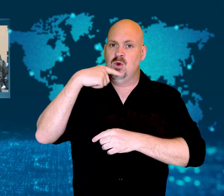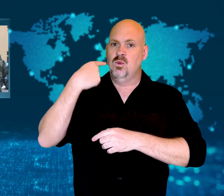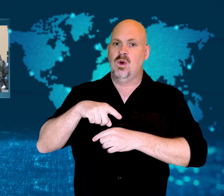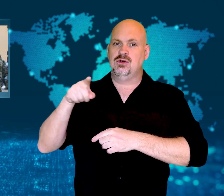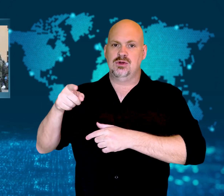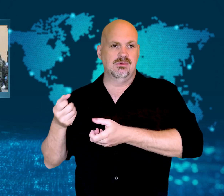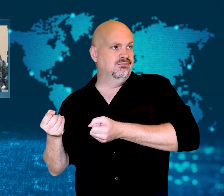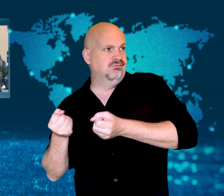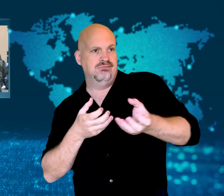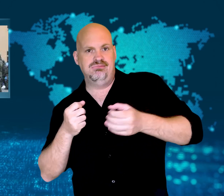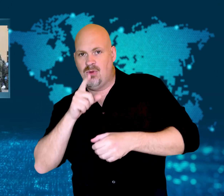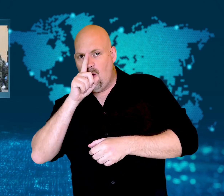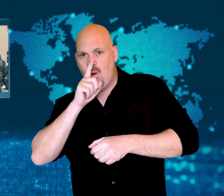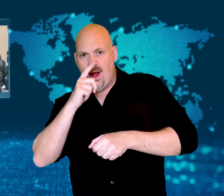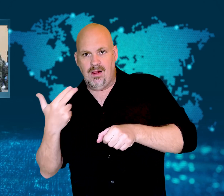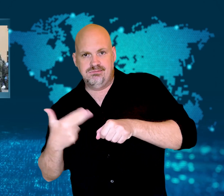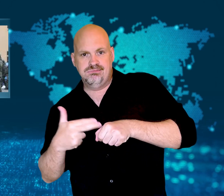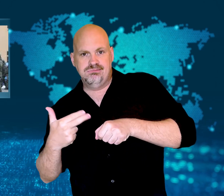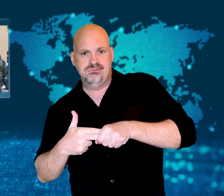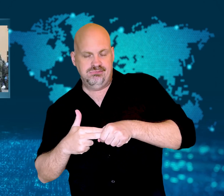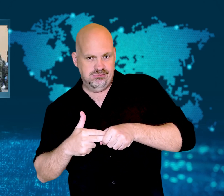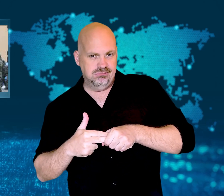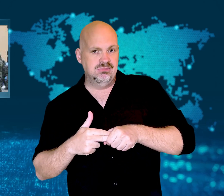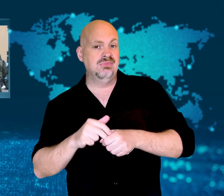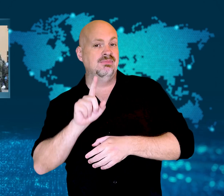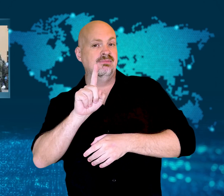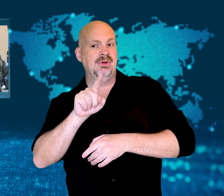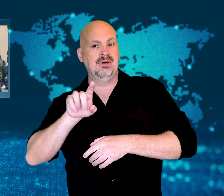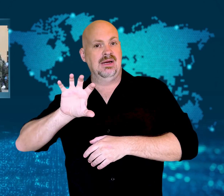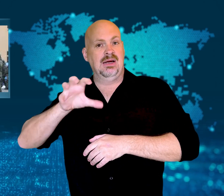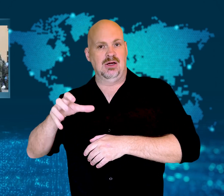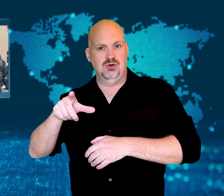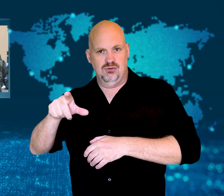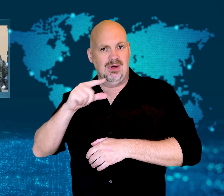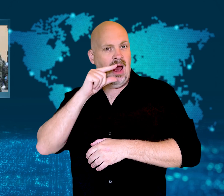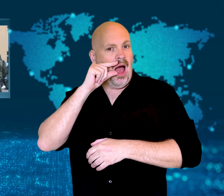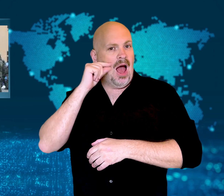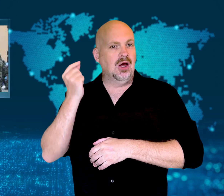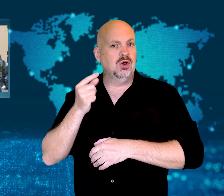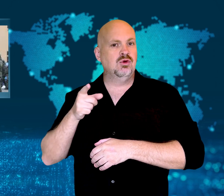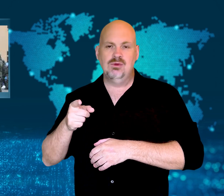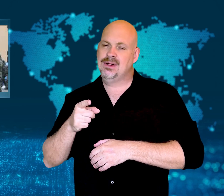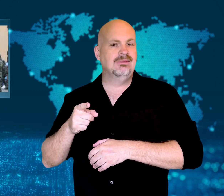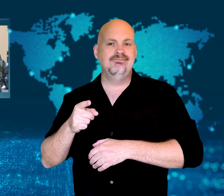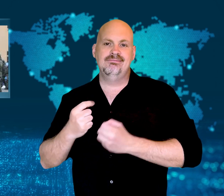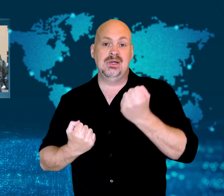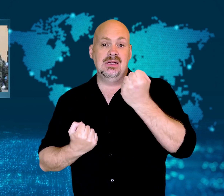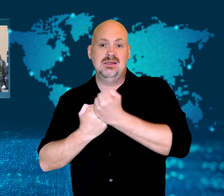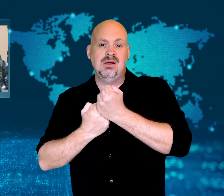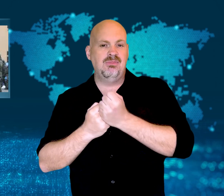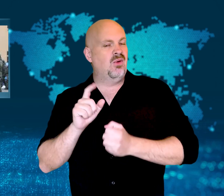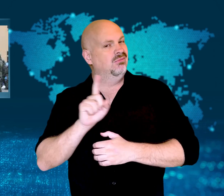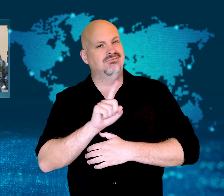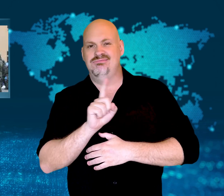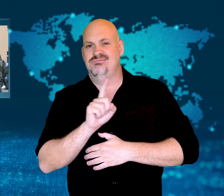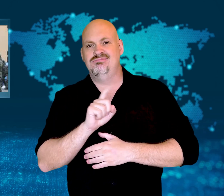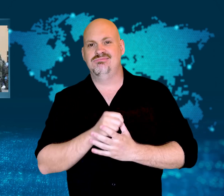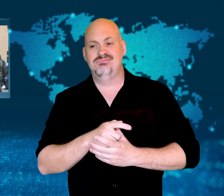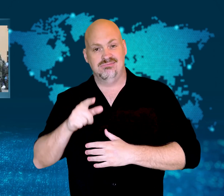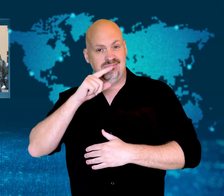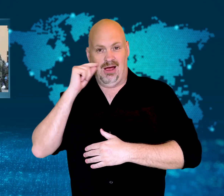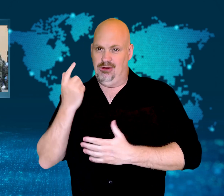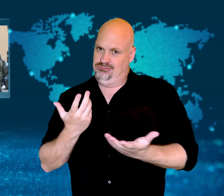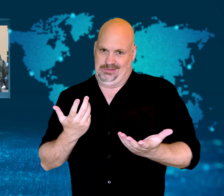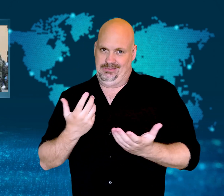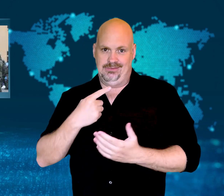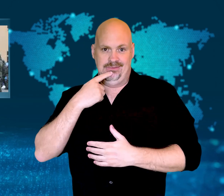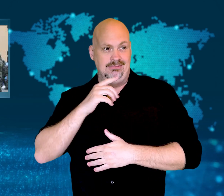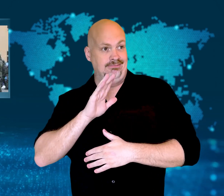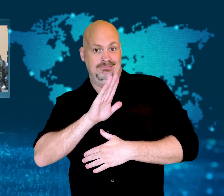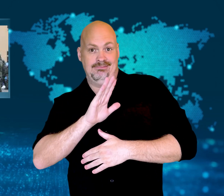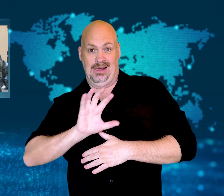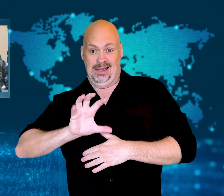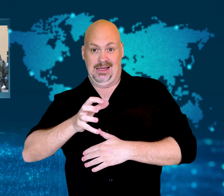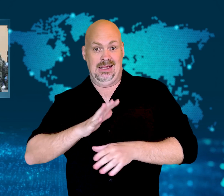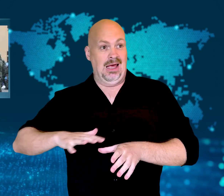The EU has tried to impose sanctions on Russian oil, but Hungary will not support the measure.